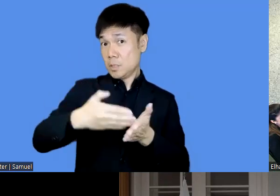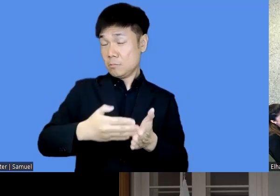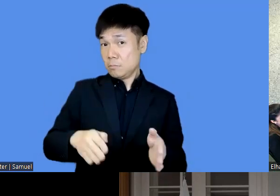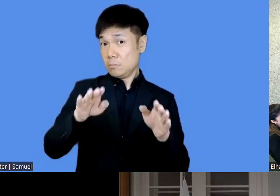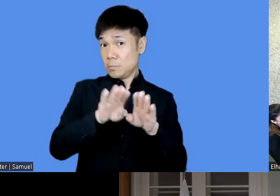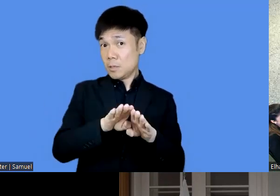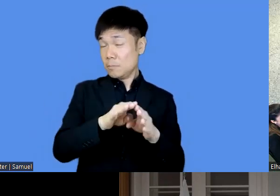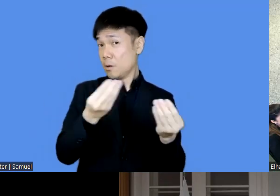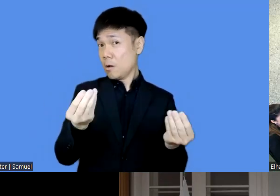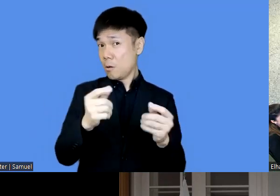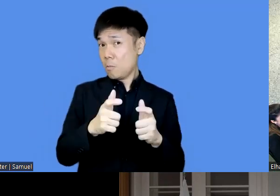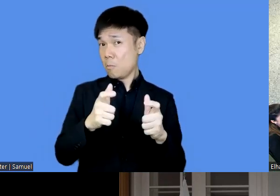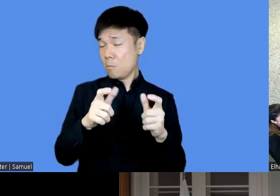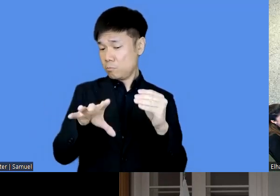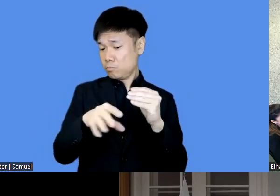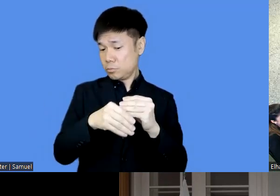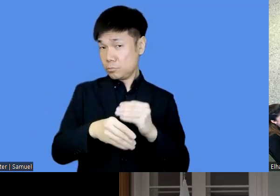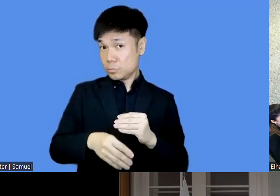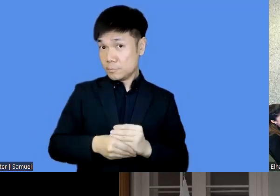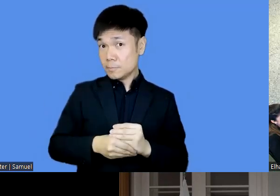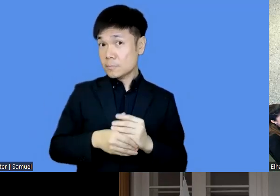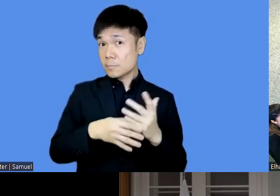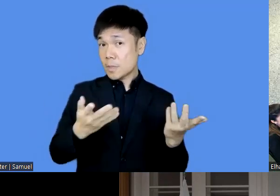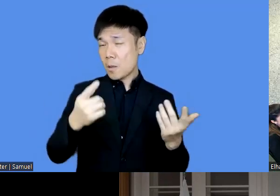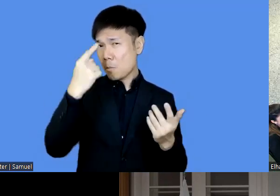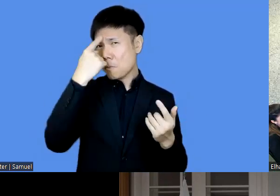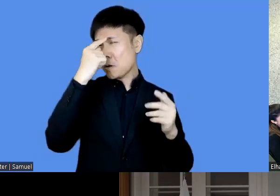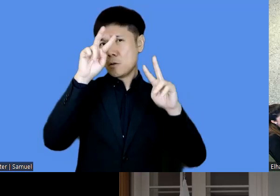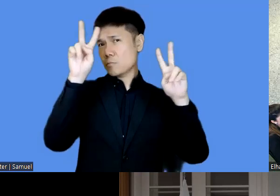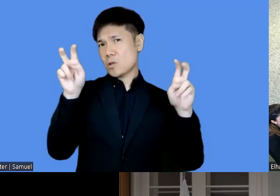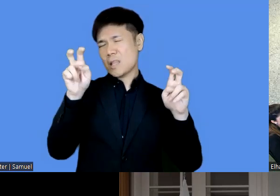more interesting discussions or focus on mental health and psychosocial support.